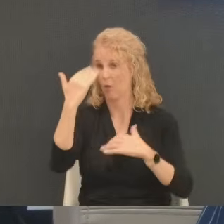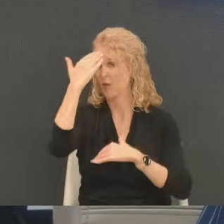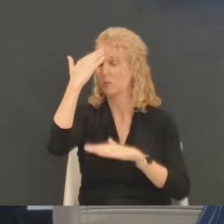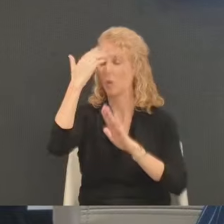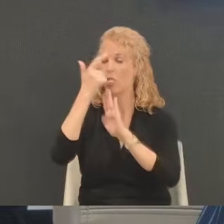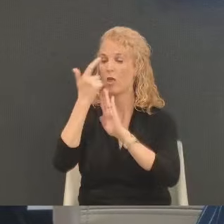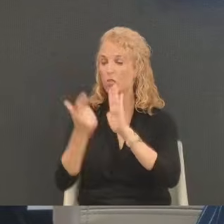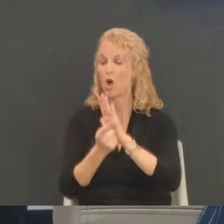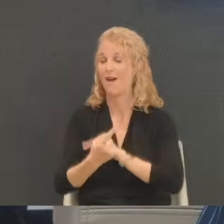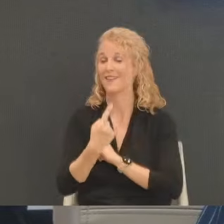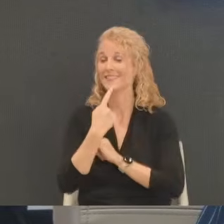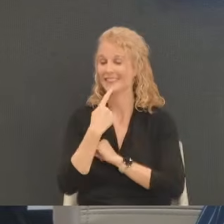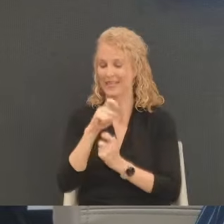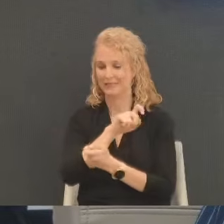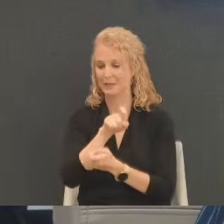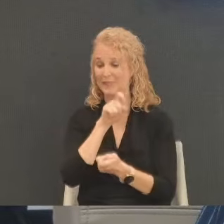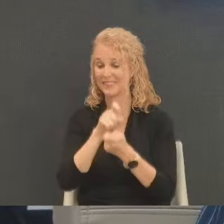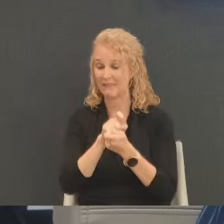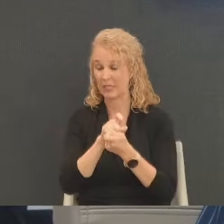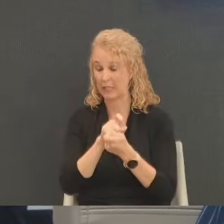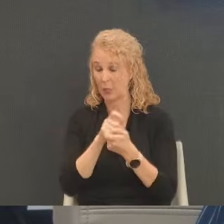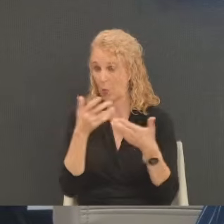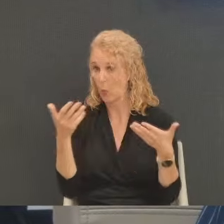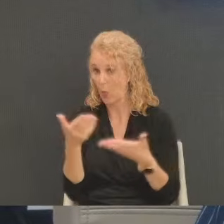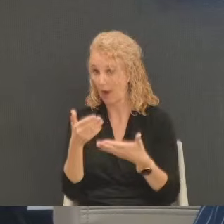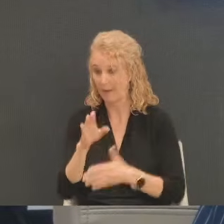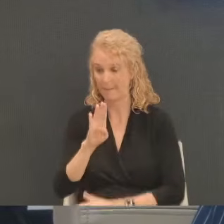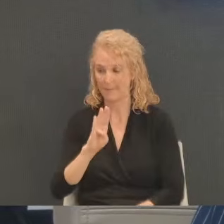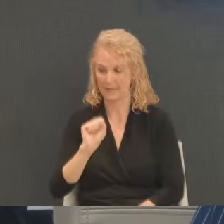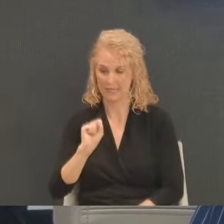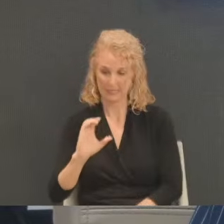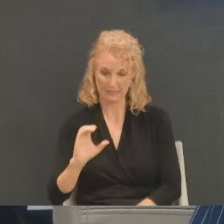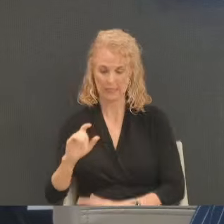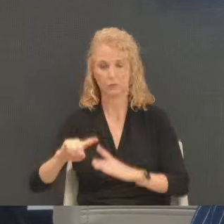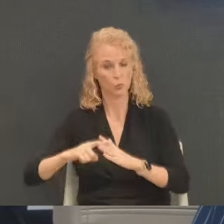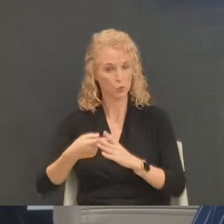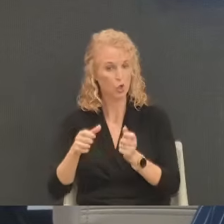a little more accountability. We did it with BSC. We started off, we wasn't together. BSC was